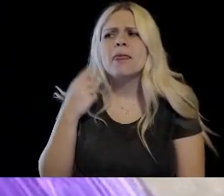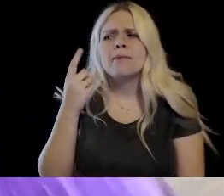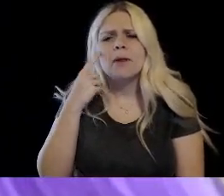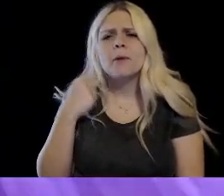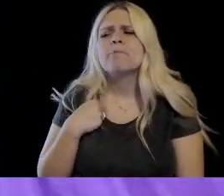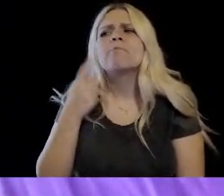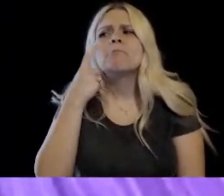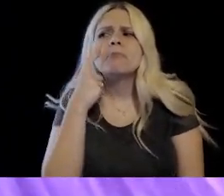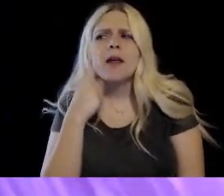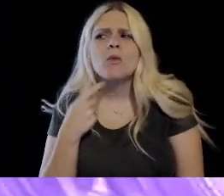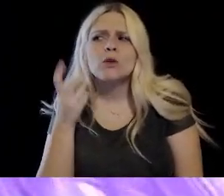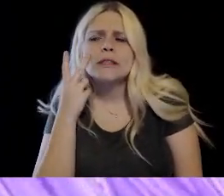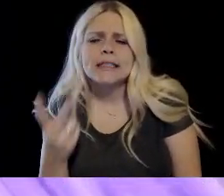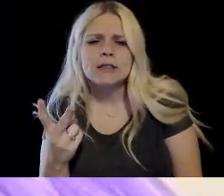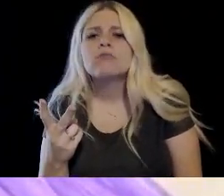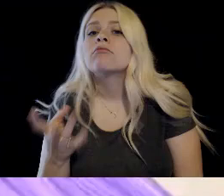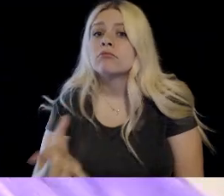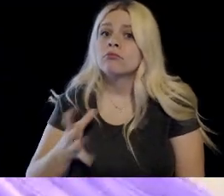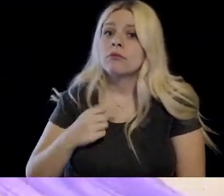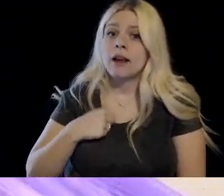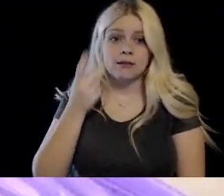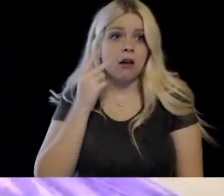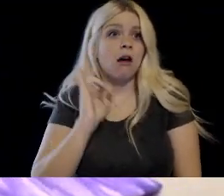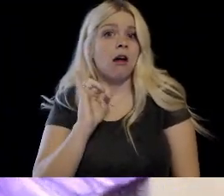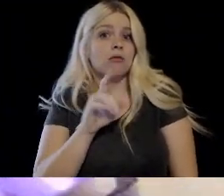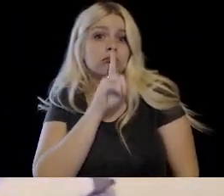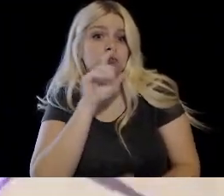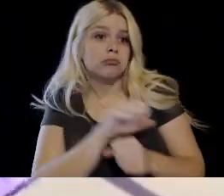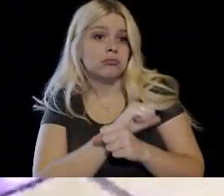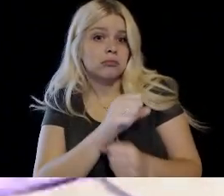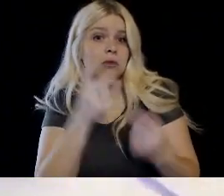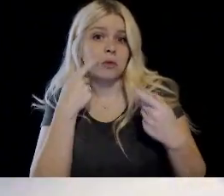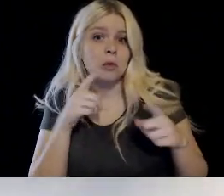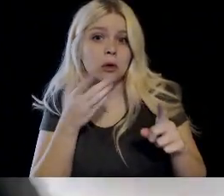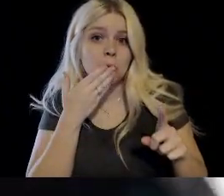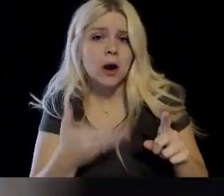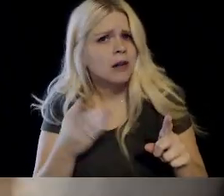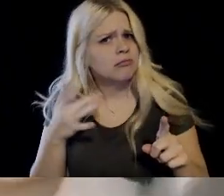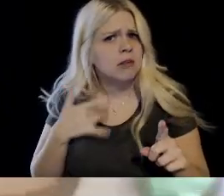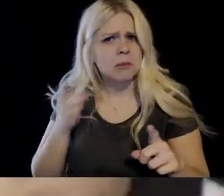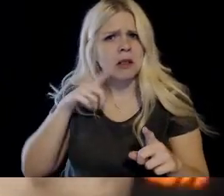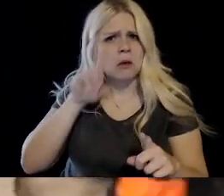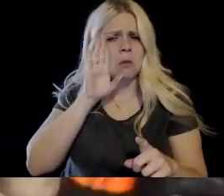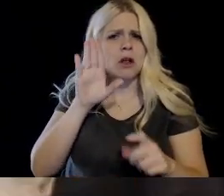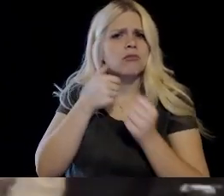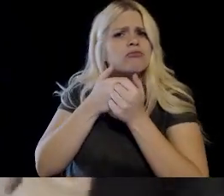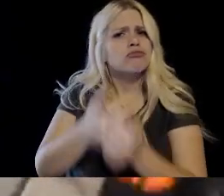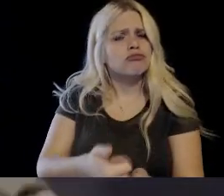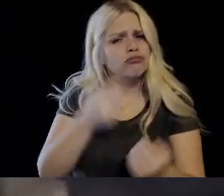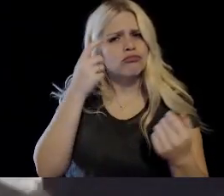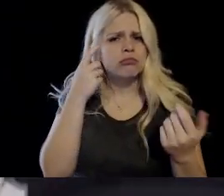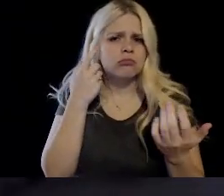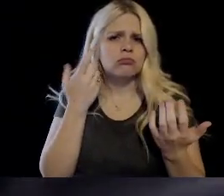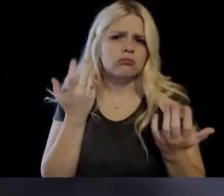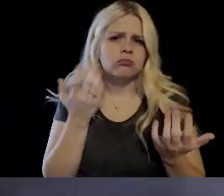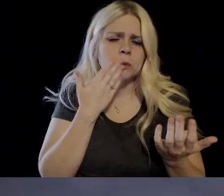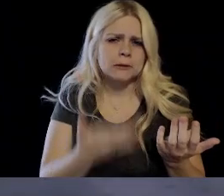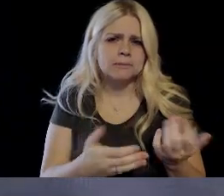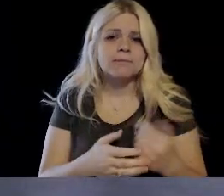Joanne: Okay. Are you ready? Erica: Yes. Joanne: So, come on back. This is a place that not many people get to see. So this is